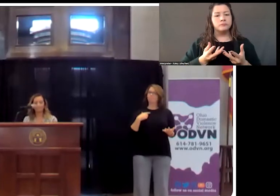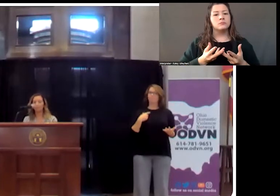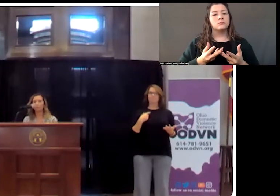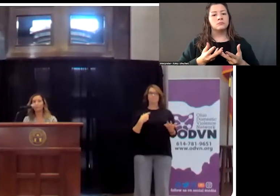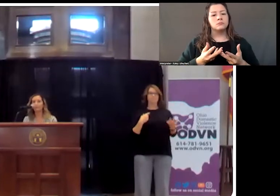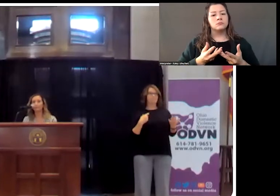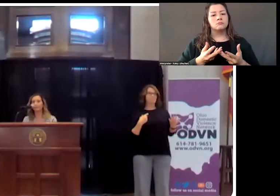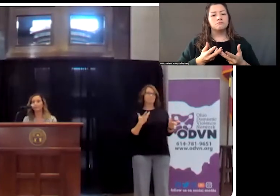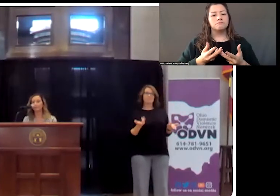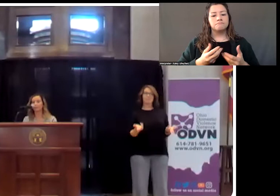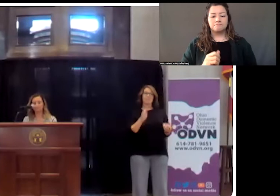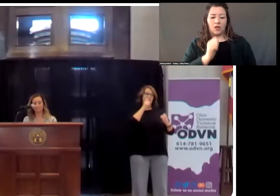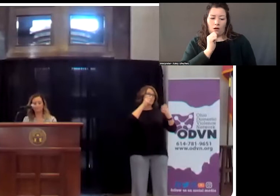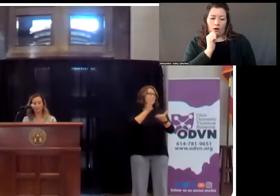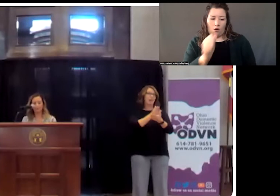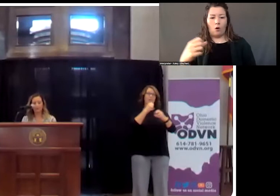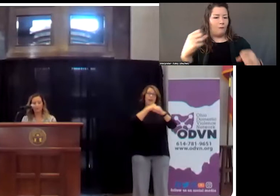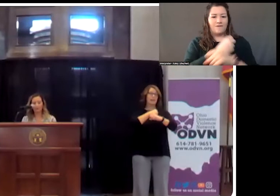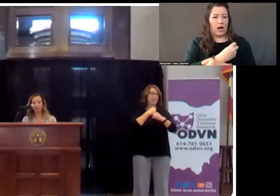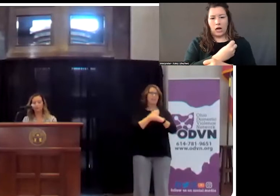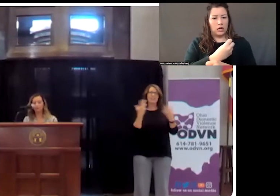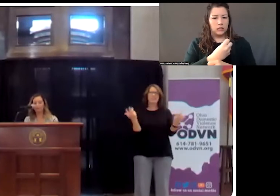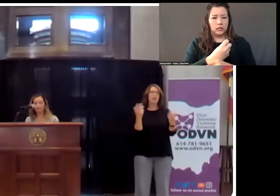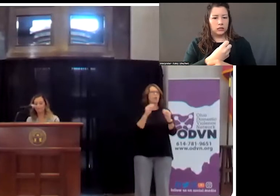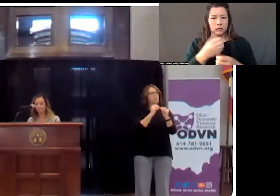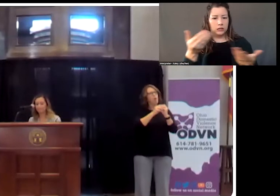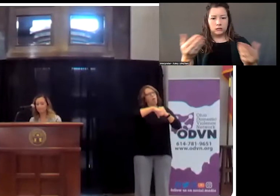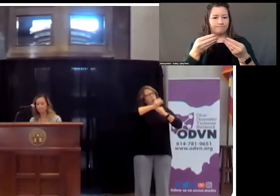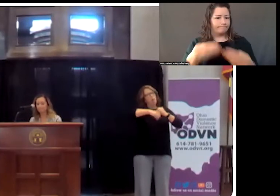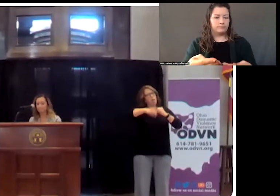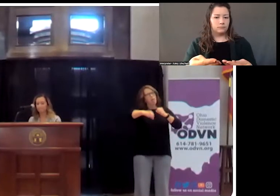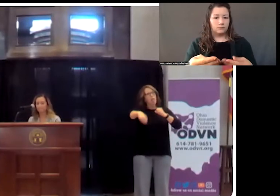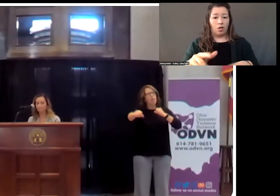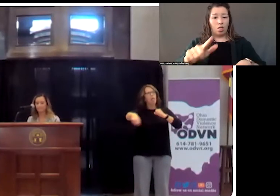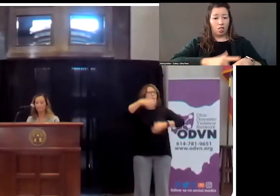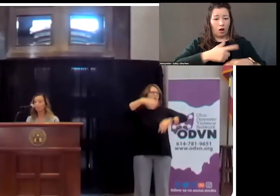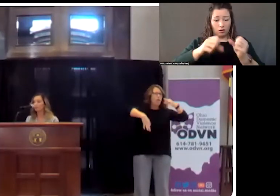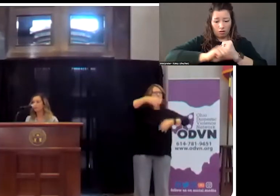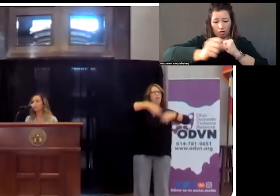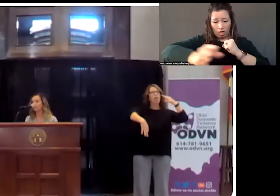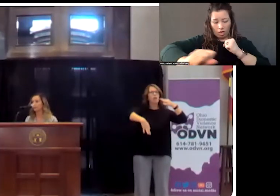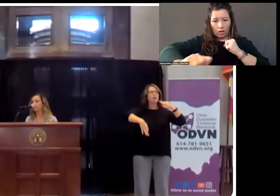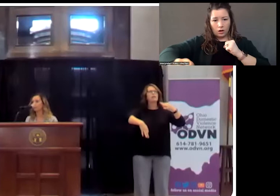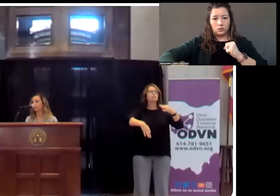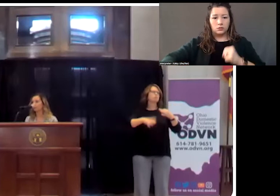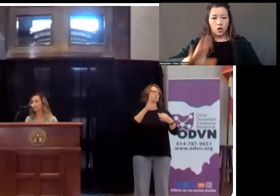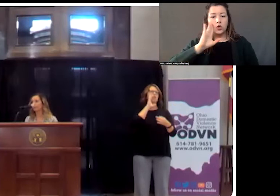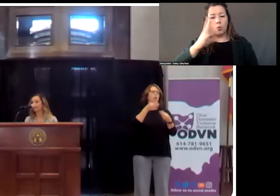Don't fight any more. The longer you fight. You will lose custody of your children altogether.